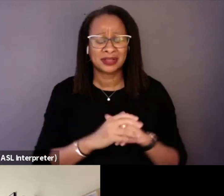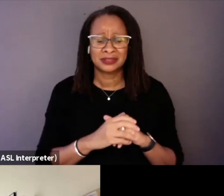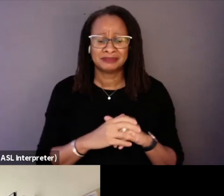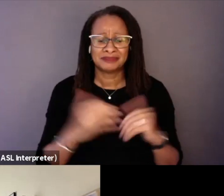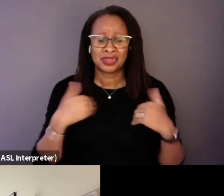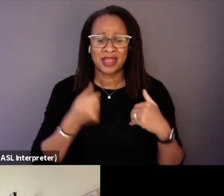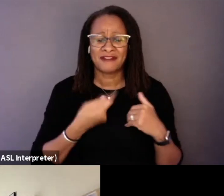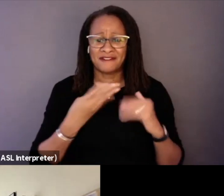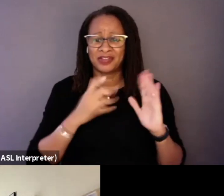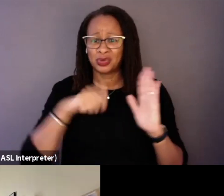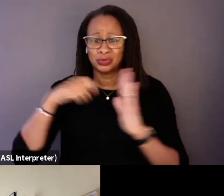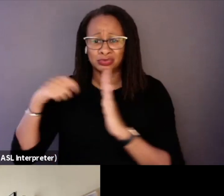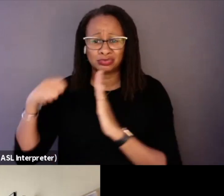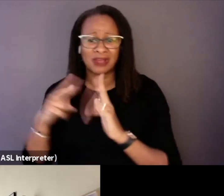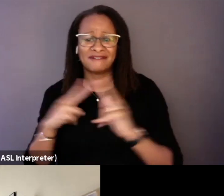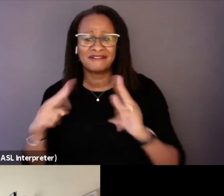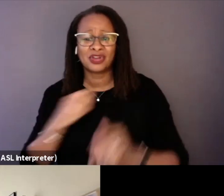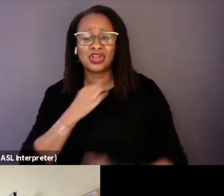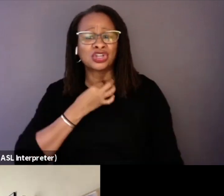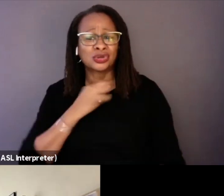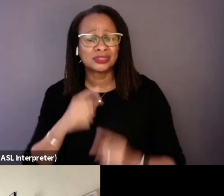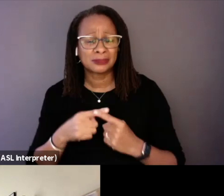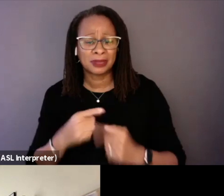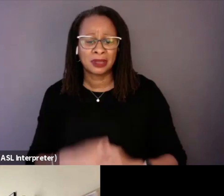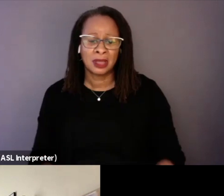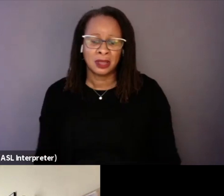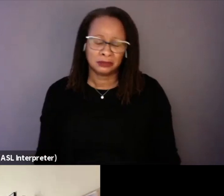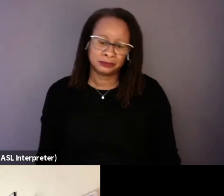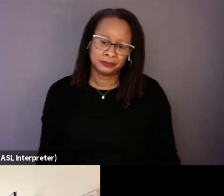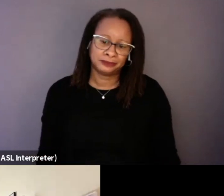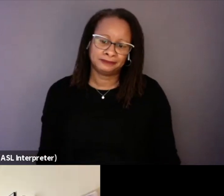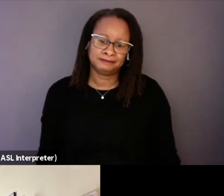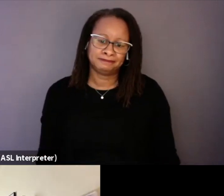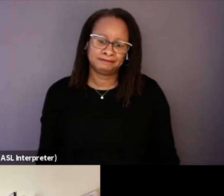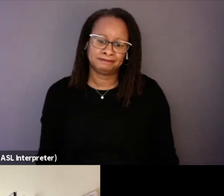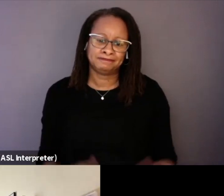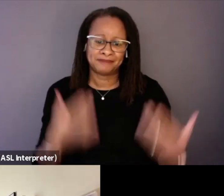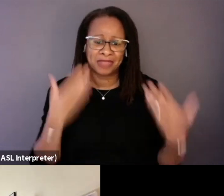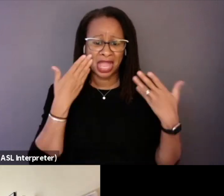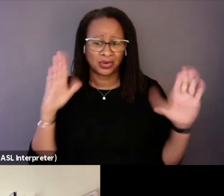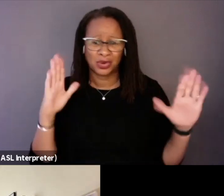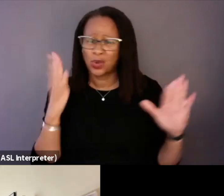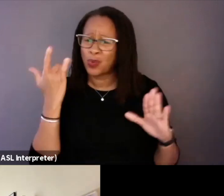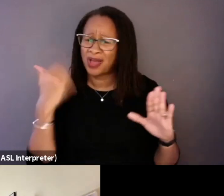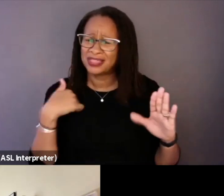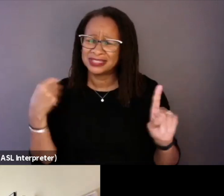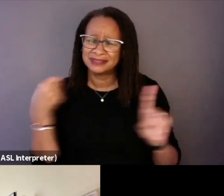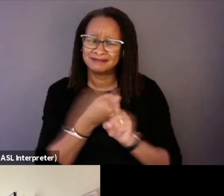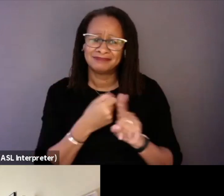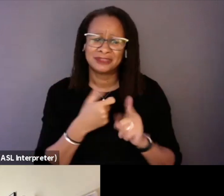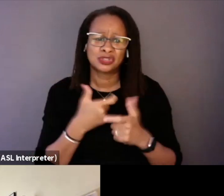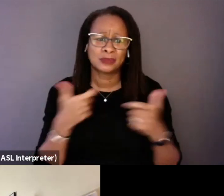I'm just very curious about like... I don't know why this is the one that struck me so much, but there was one where...